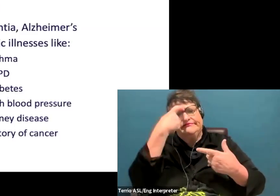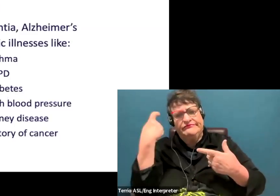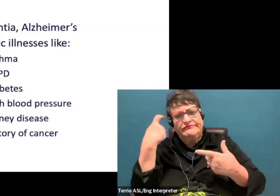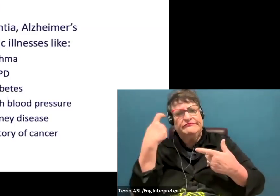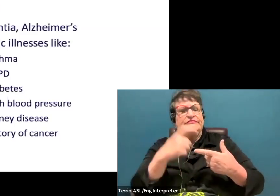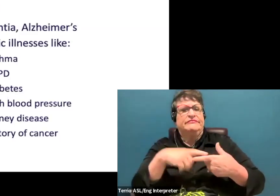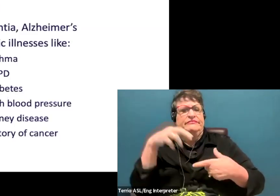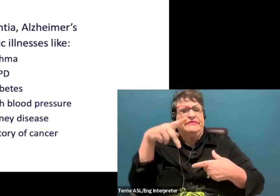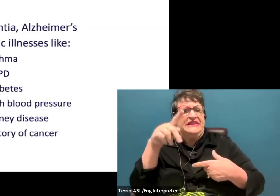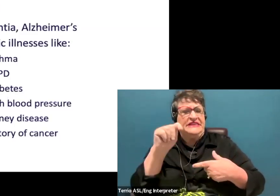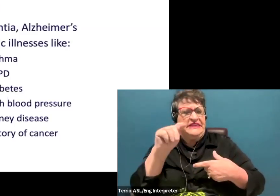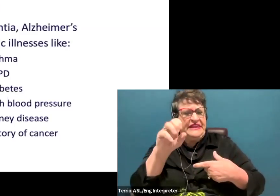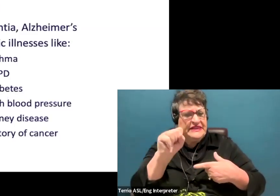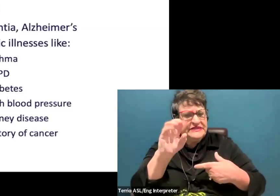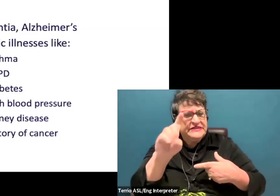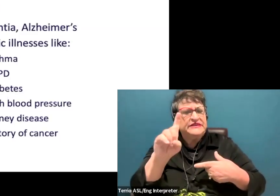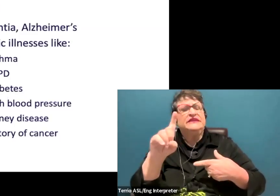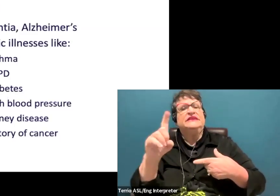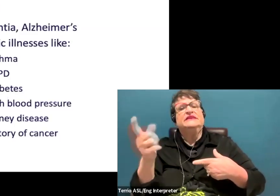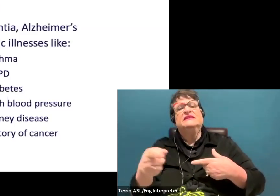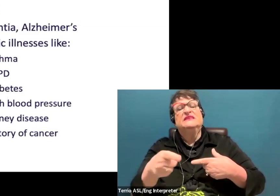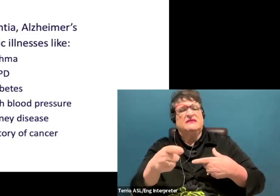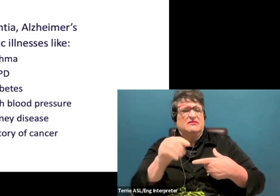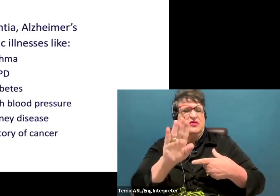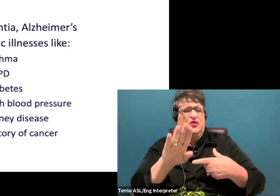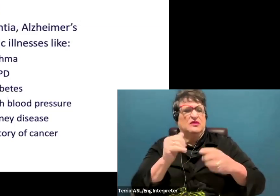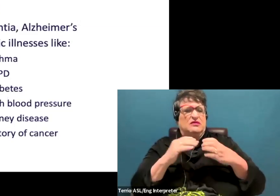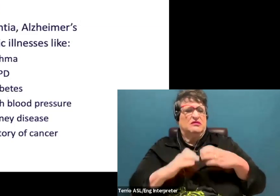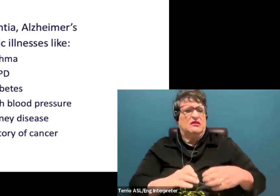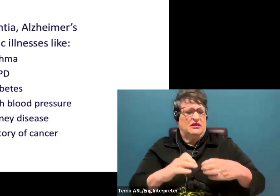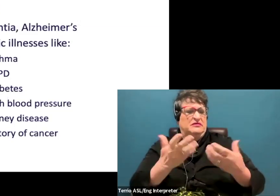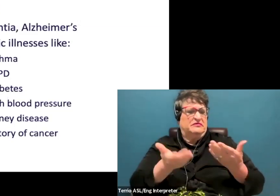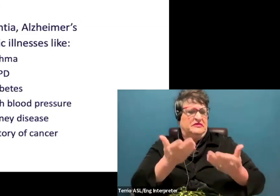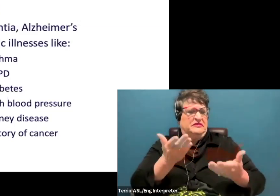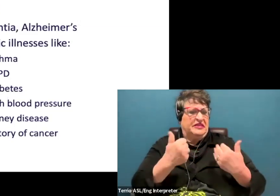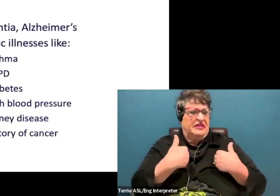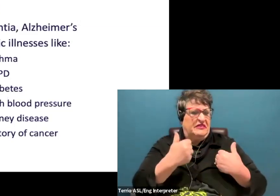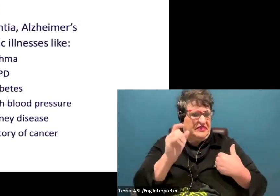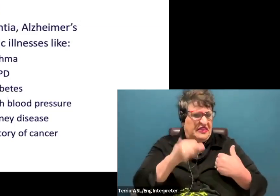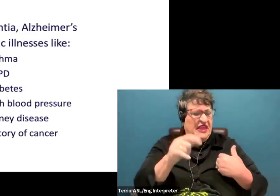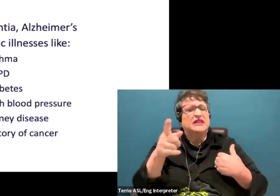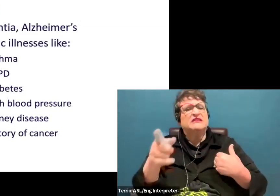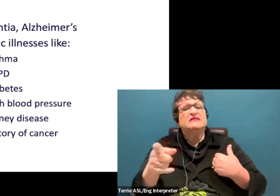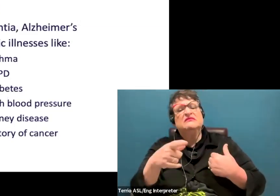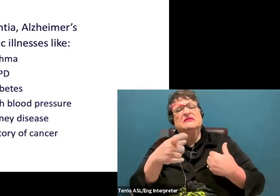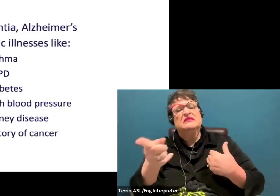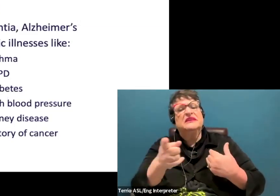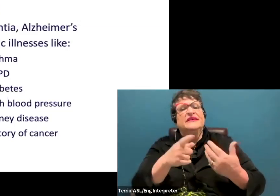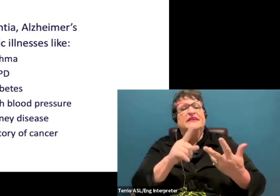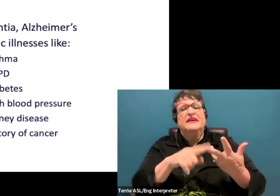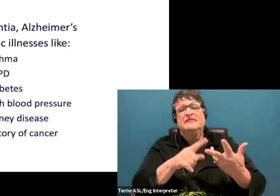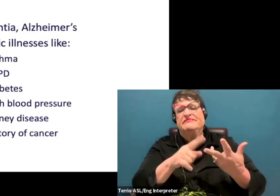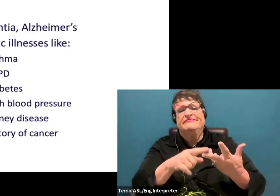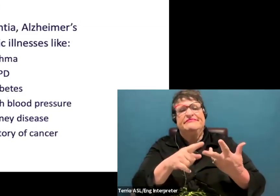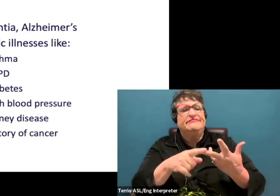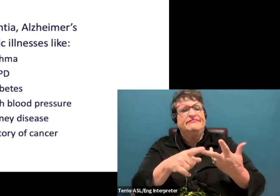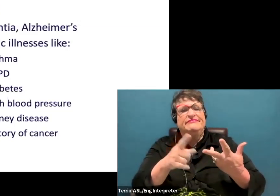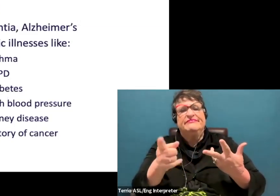which I'm sure many of your clients are showing symptoms of when being involved in the dependency system, counts, things like bipolar disorder